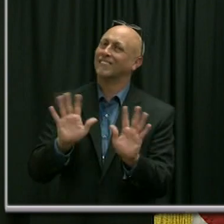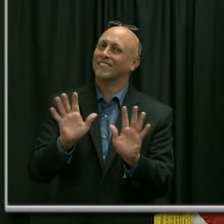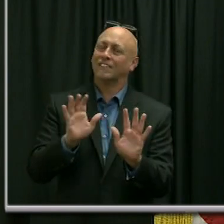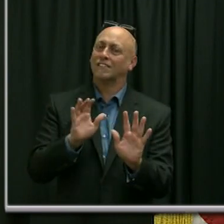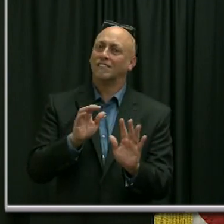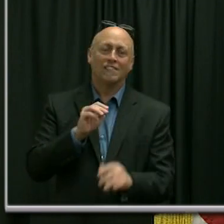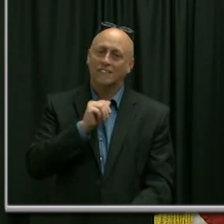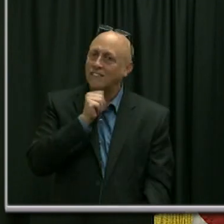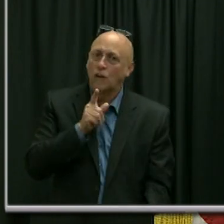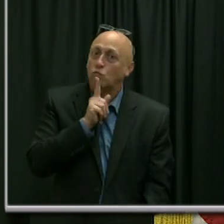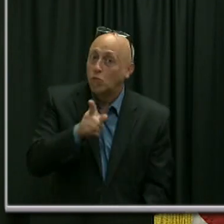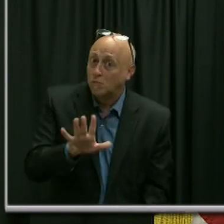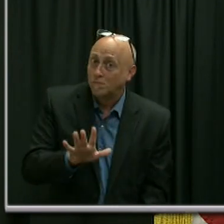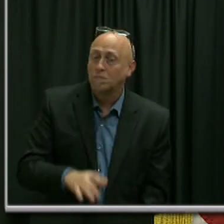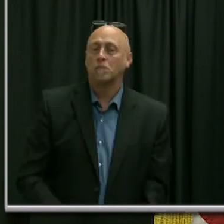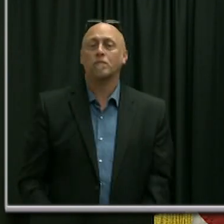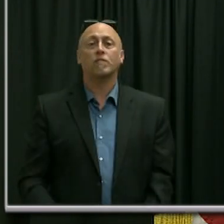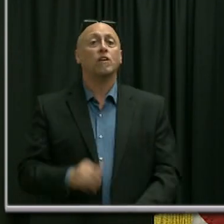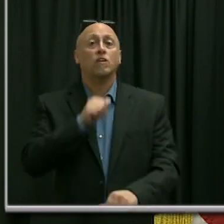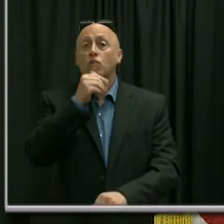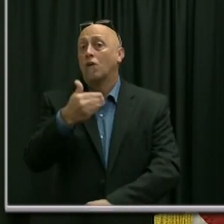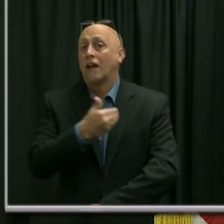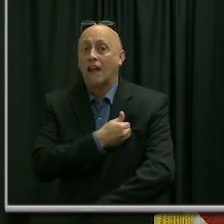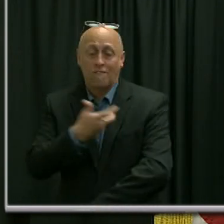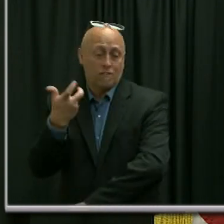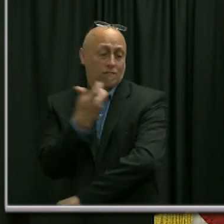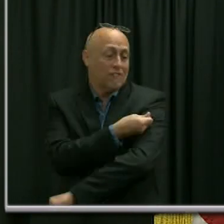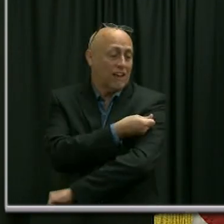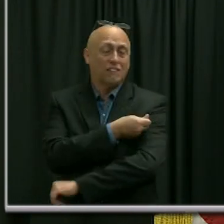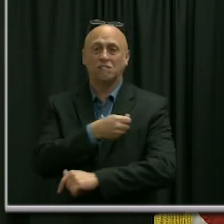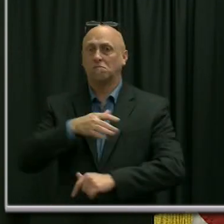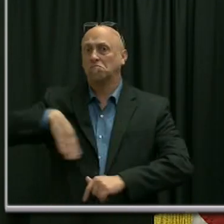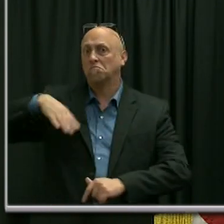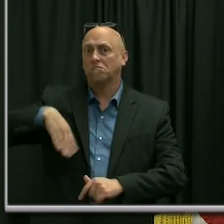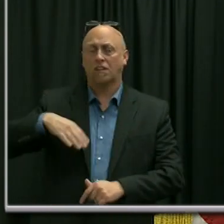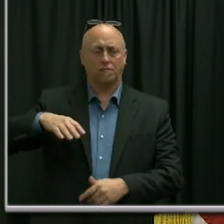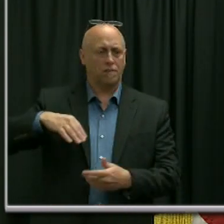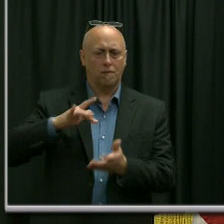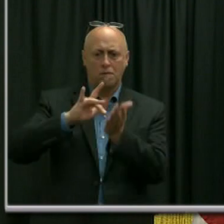ACROSS THE NATION ARE WORKING AS QUICKLY AS POSSIBLE WE DON'T